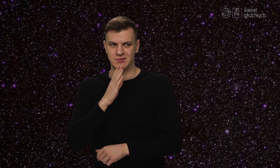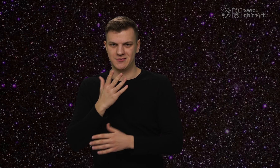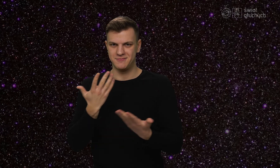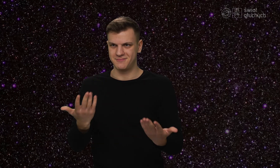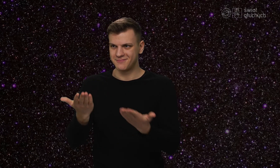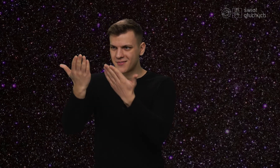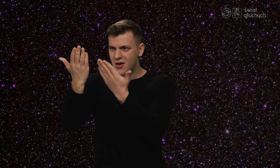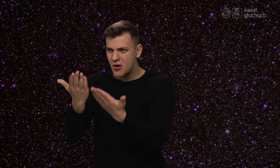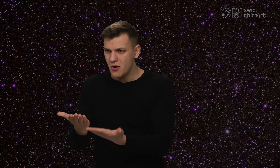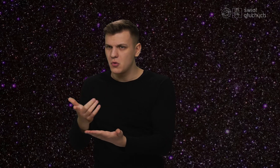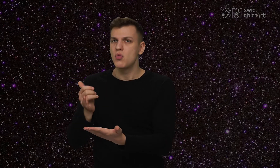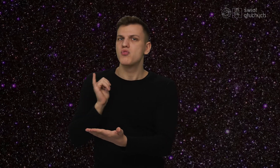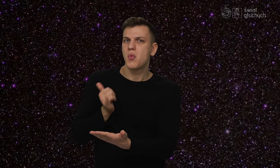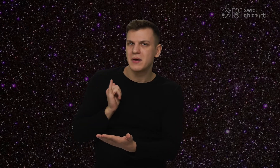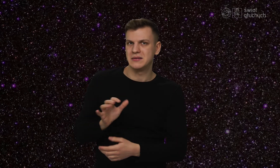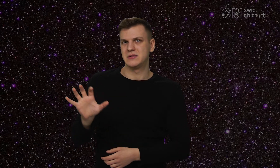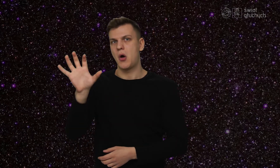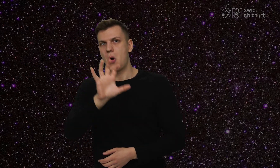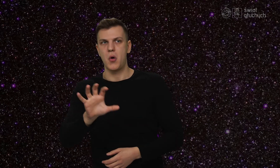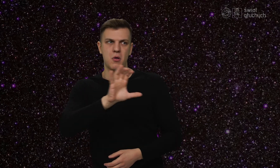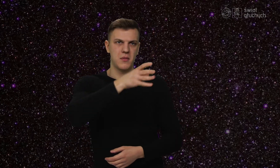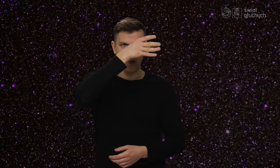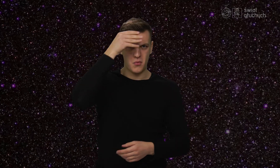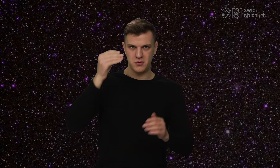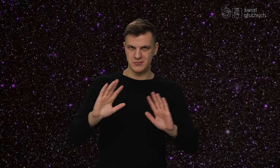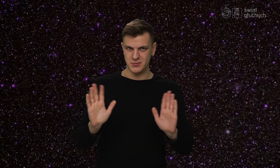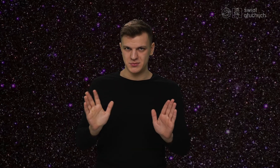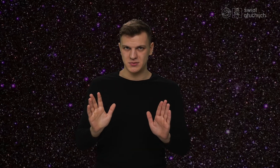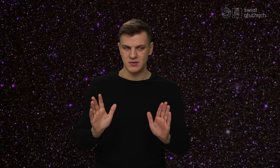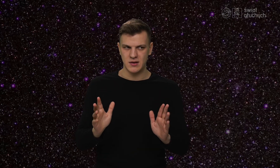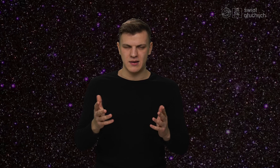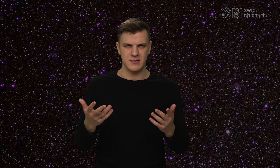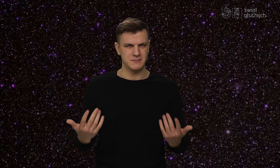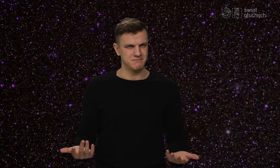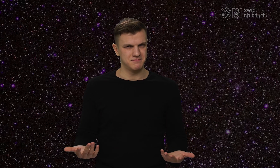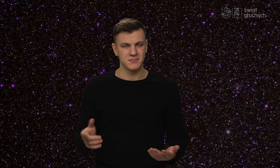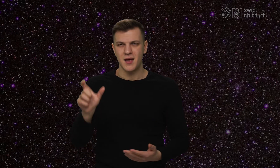and you can fly into space as a typical tourist who sits in a spaceship and marvel at the views outside the window.